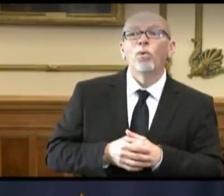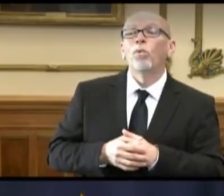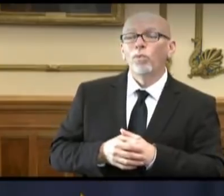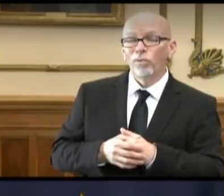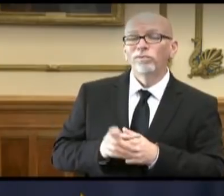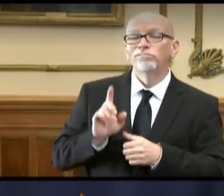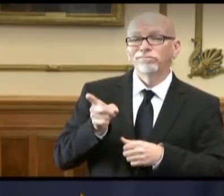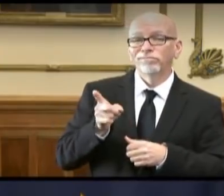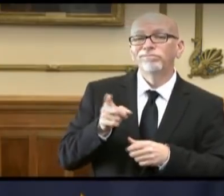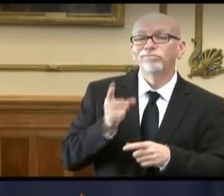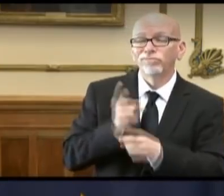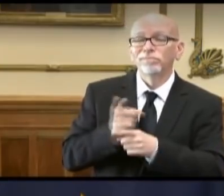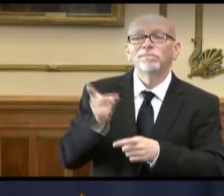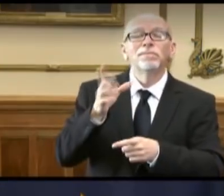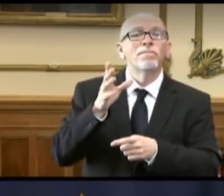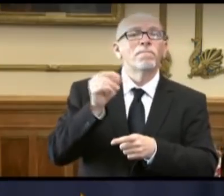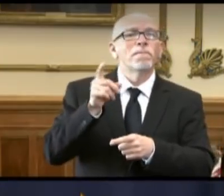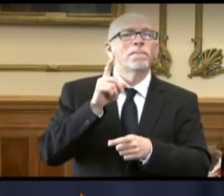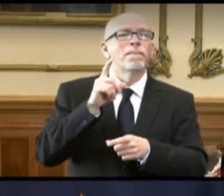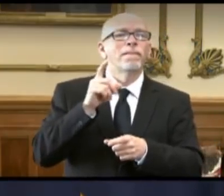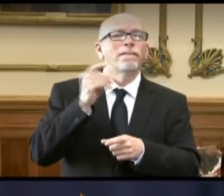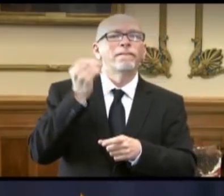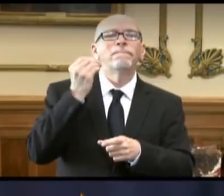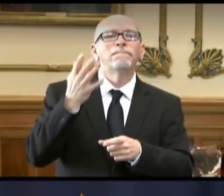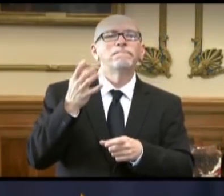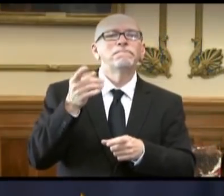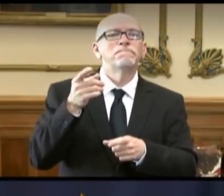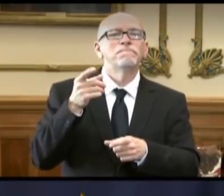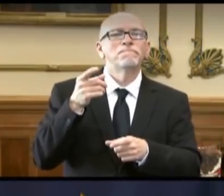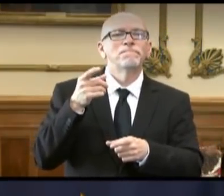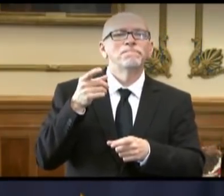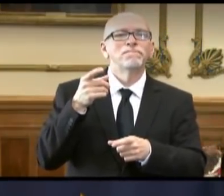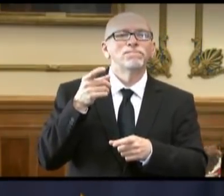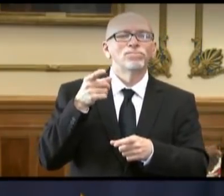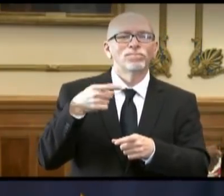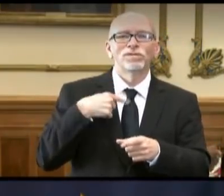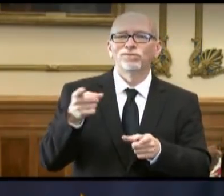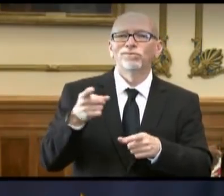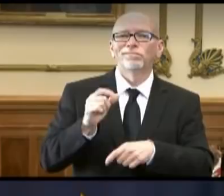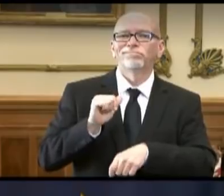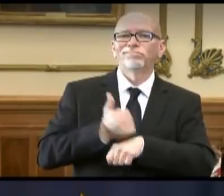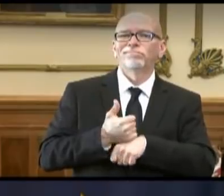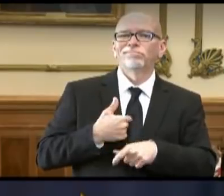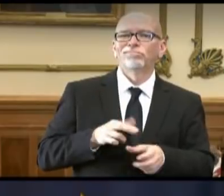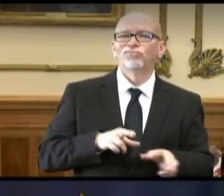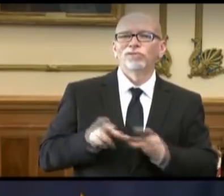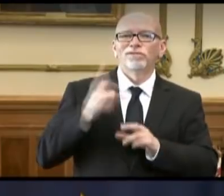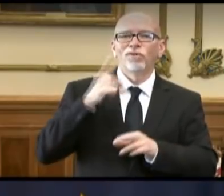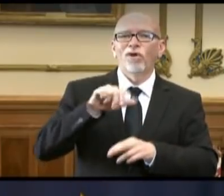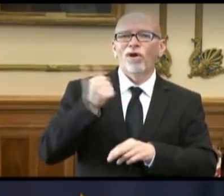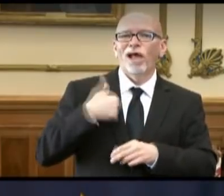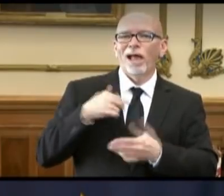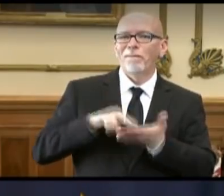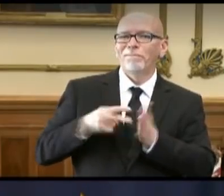SAFETY GUIDELINES FOR THESE WORKERS ARE AS THEY MAINTAIN INDIANA'S PARKS?